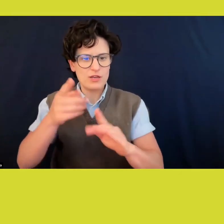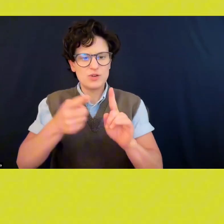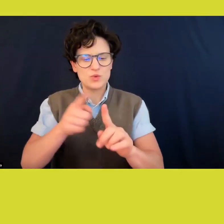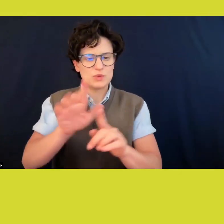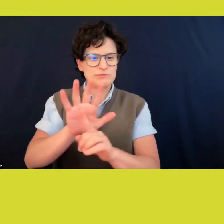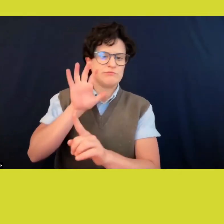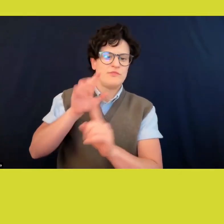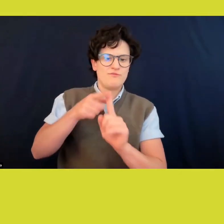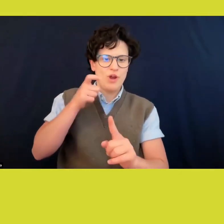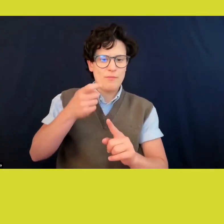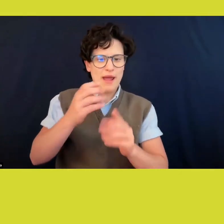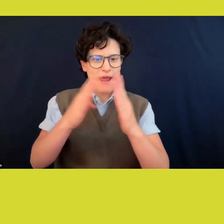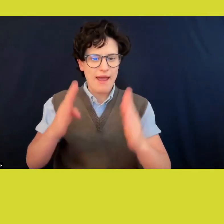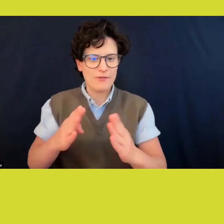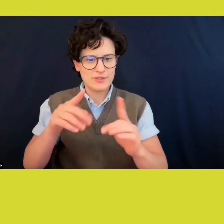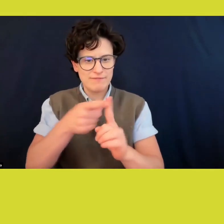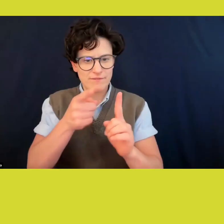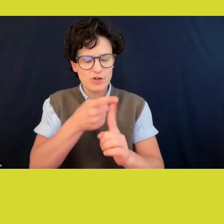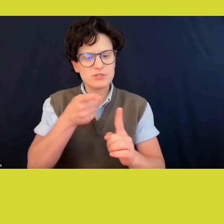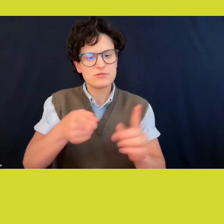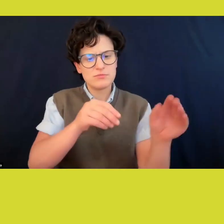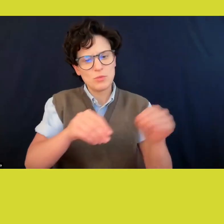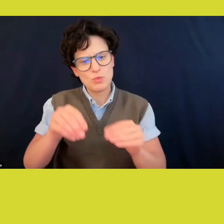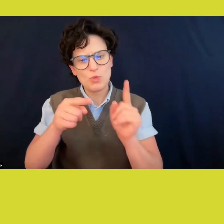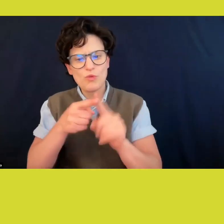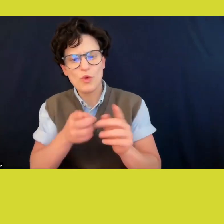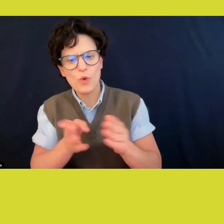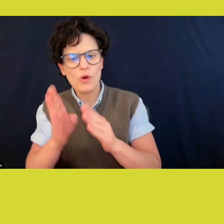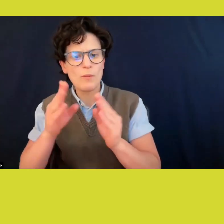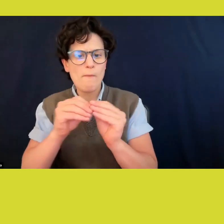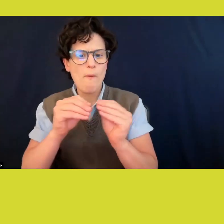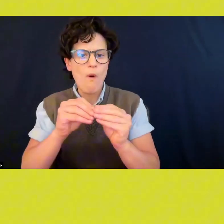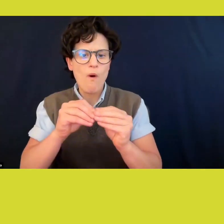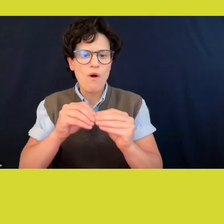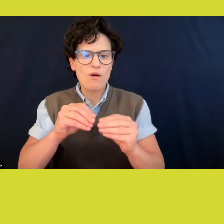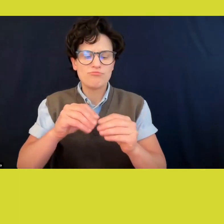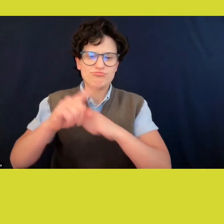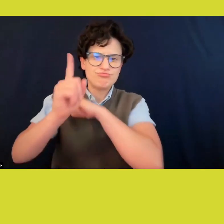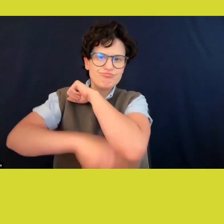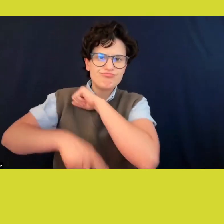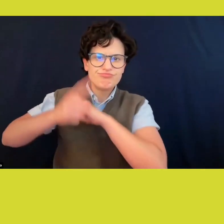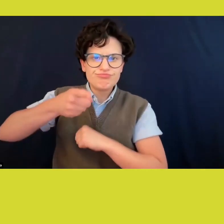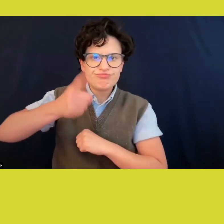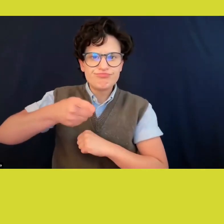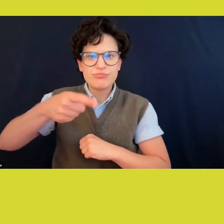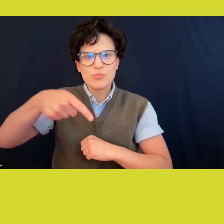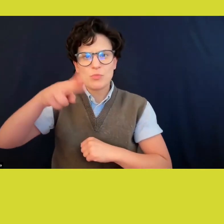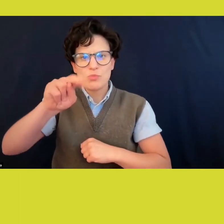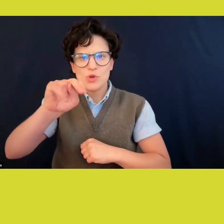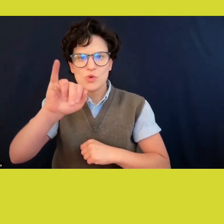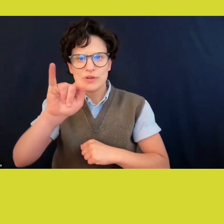move towards uh more punitive approaches to embrace